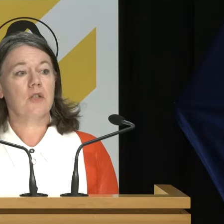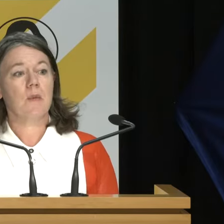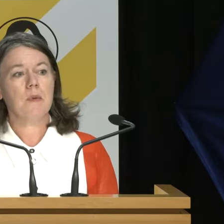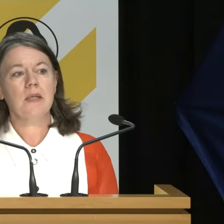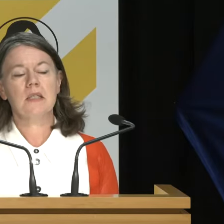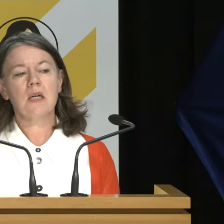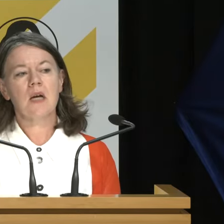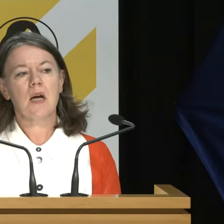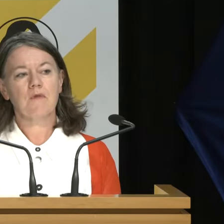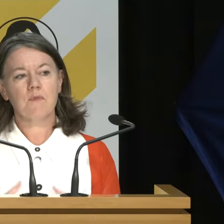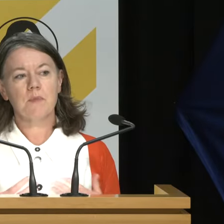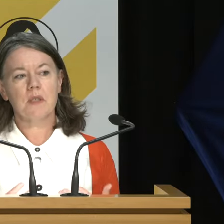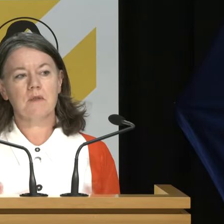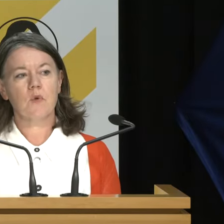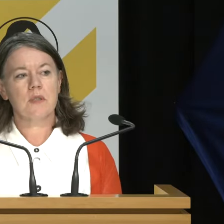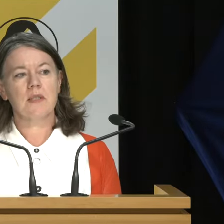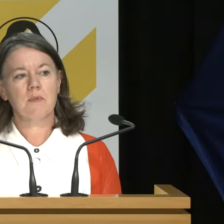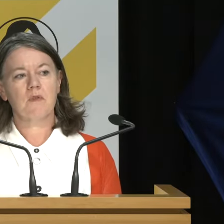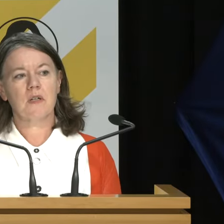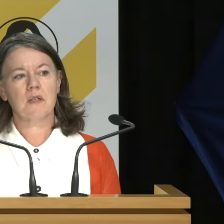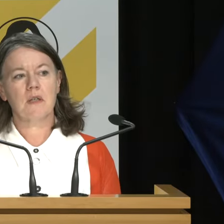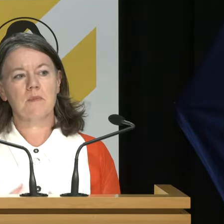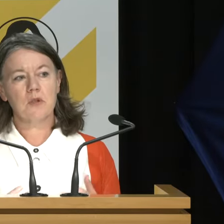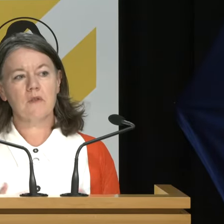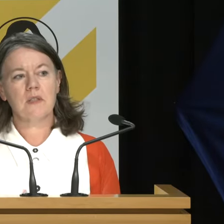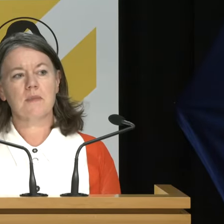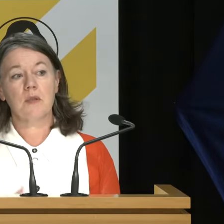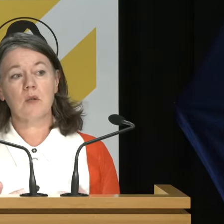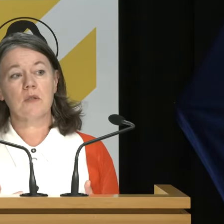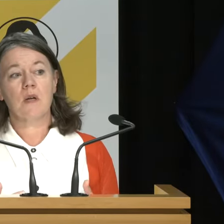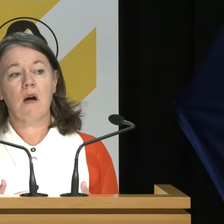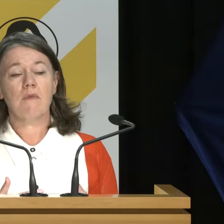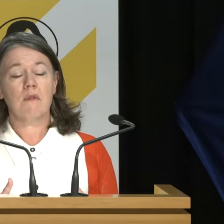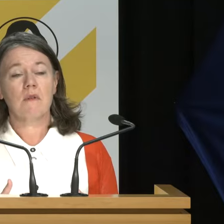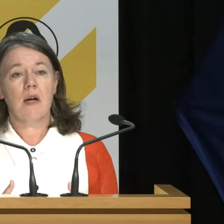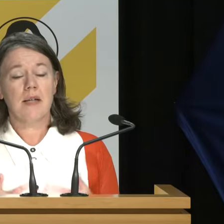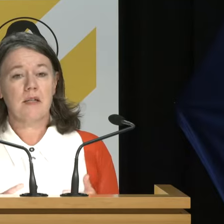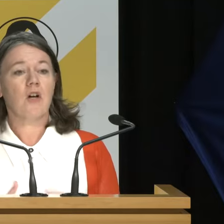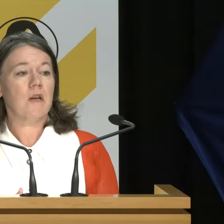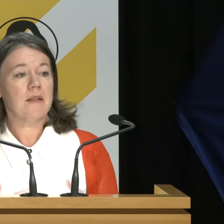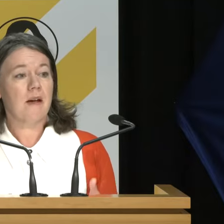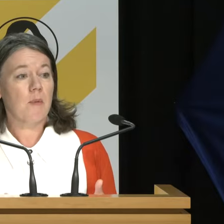managed by Auckland Regional